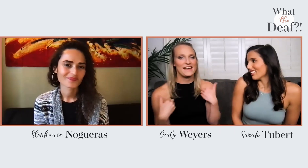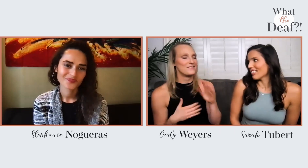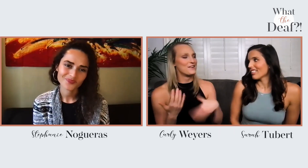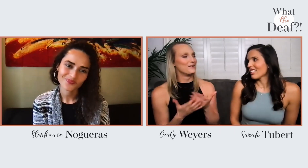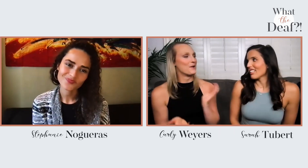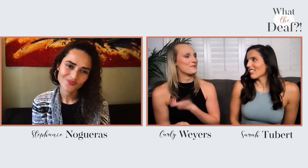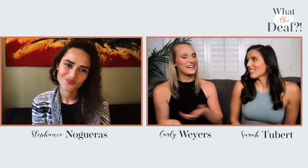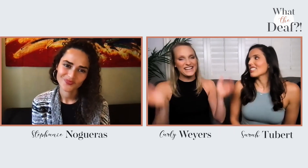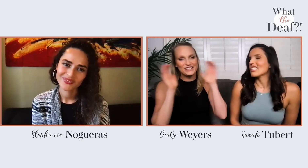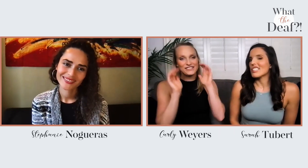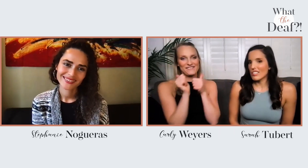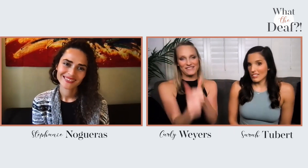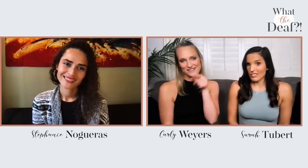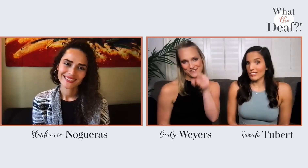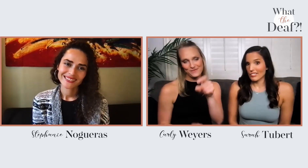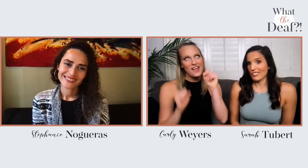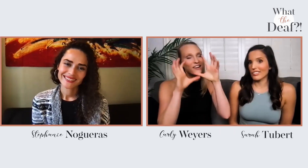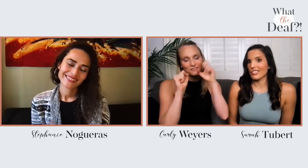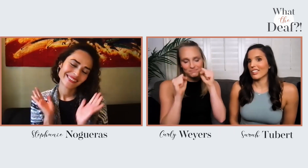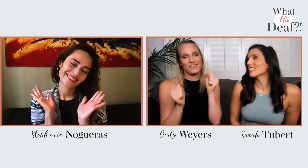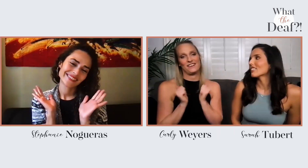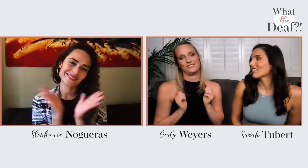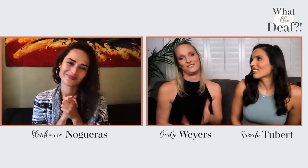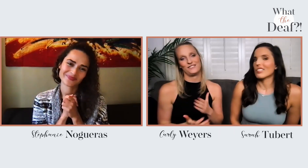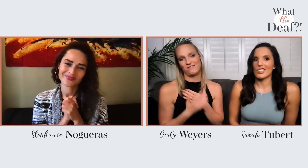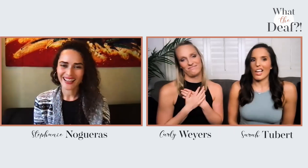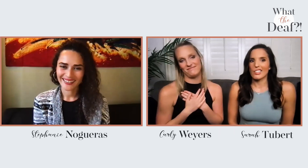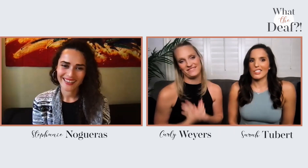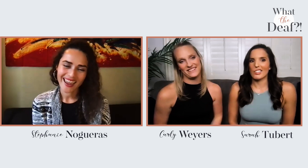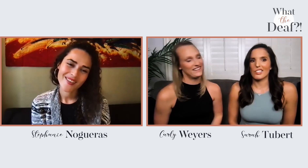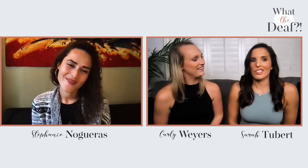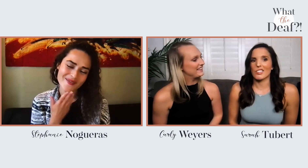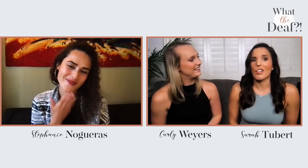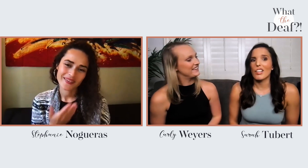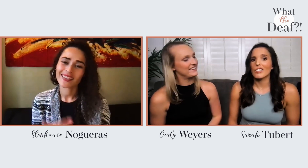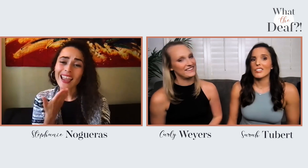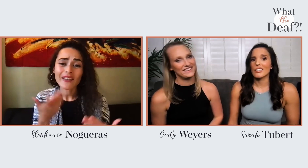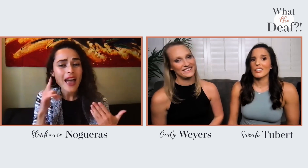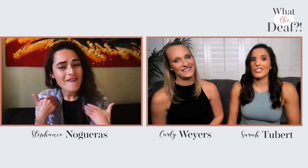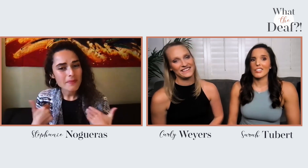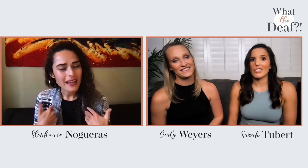We will have all of our listeners follow you, because you're an amazing actor. Thank you. Thank you so much for having me.